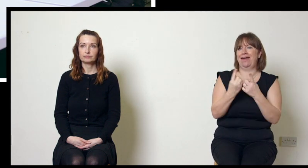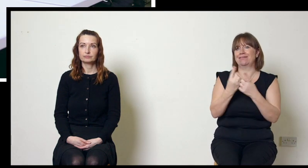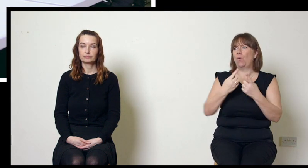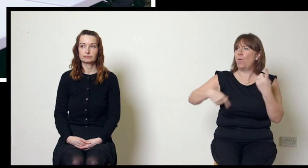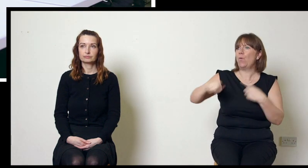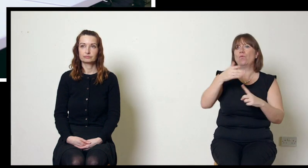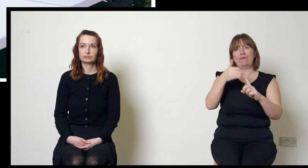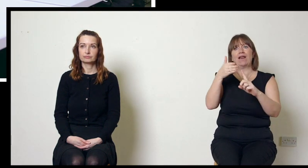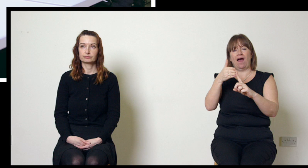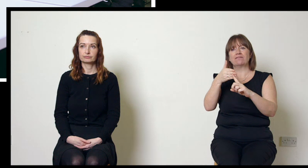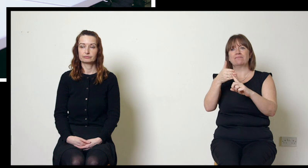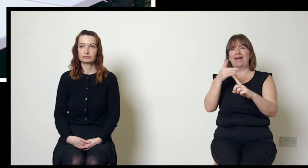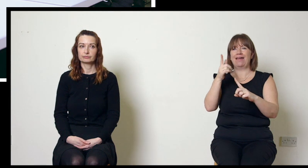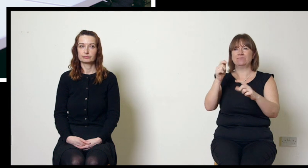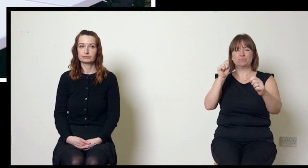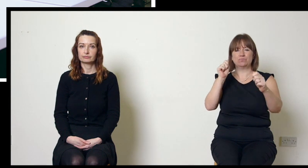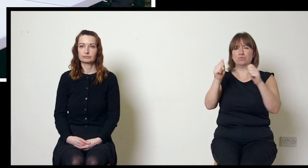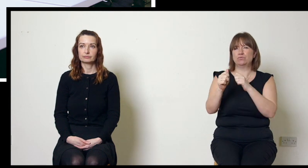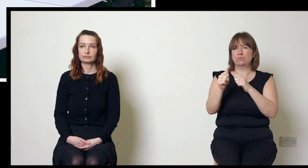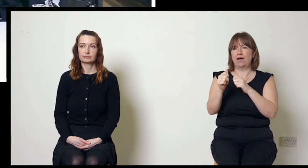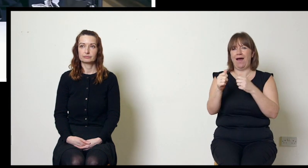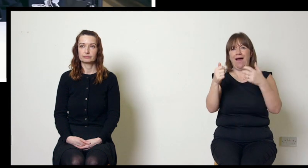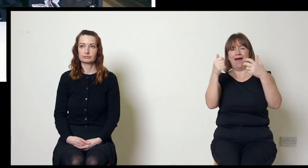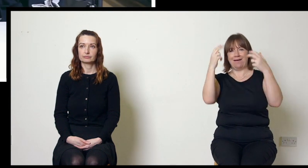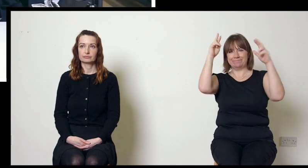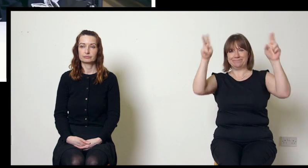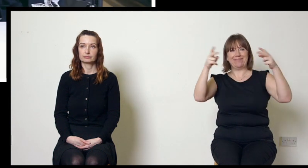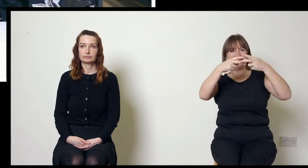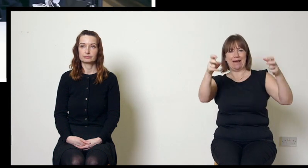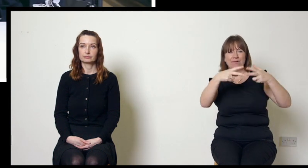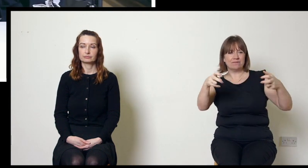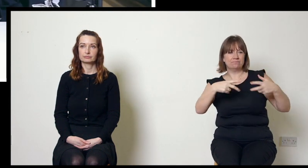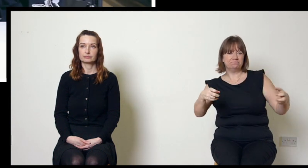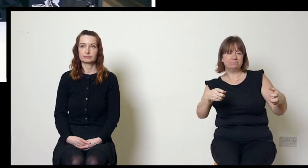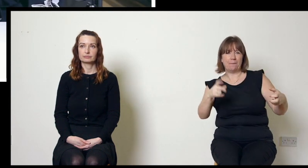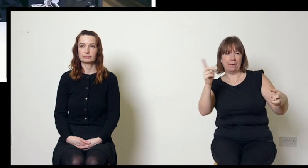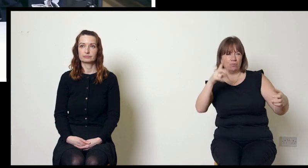and then repurposing them and putting statements on them that make people really think differently about access.